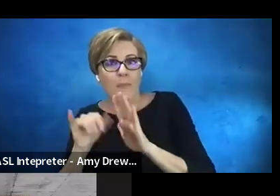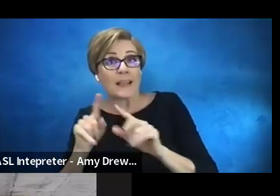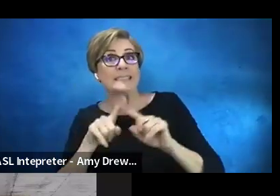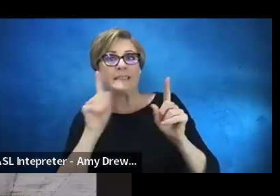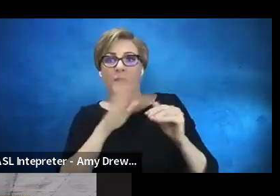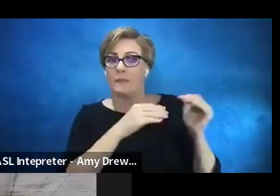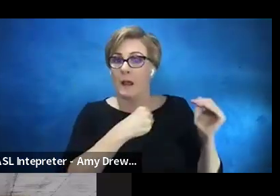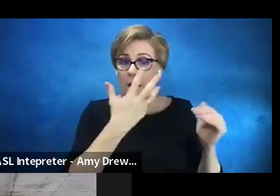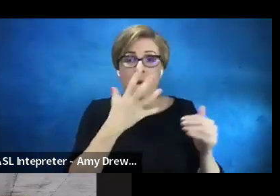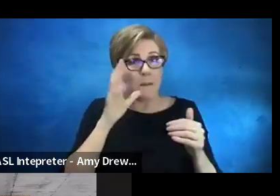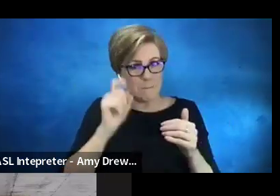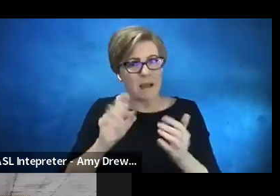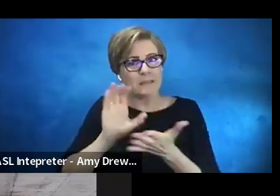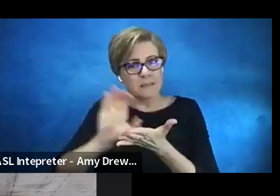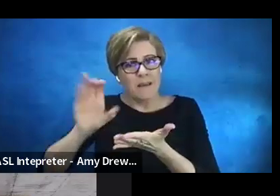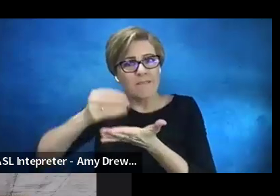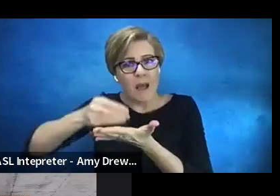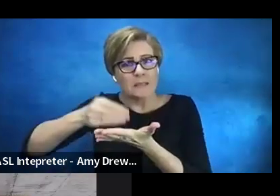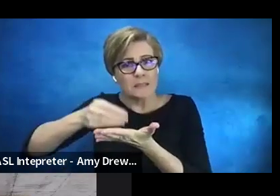education when maybe they shouldn't be? And conversely, are we doing a good job of meeting the needs of these students before they -- if they're on the edge of being eligible for special education, or do they just need a little extra help? There's a provision in IDEA that requires state where is there's a high level of kids with disabilities from ethnic and racial backgrounds, that if they are falling behind that the state has to -- or the school district has to direct